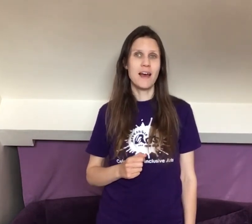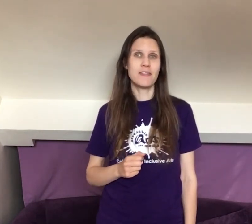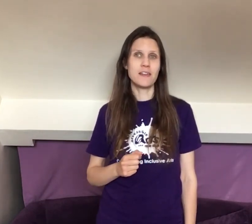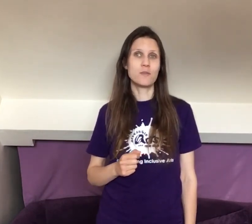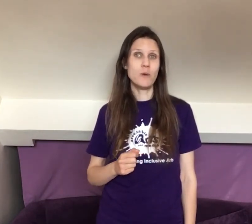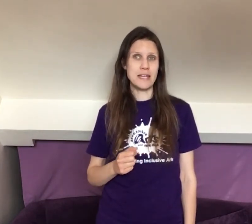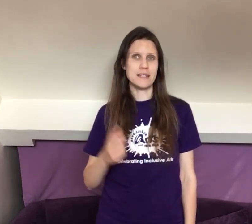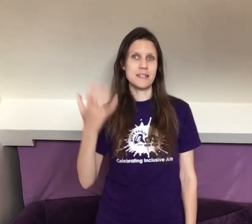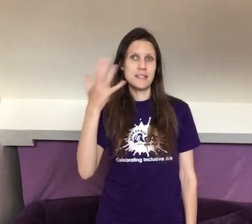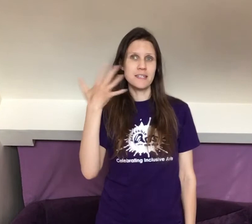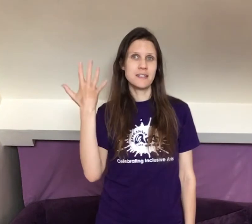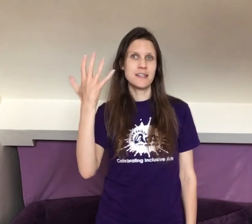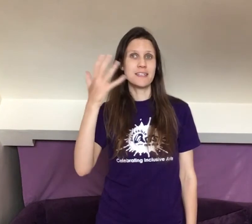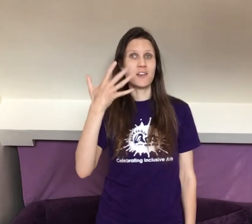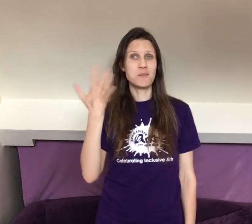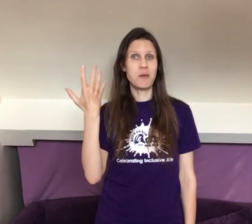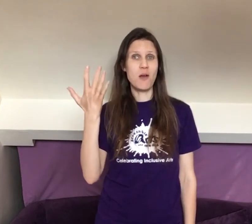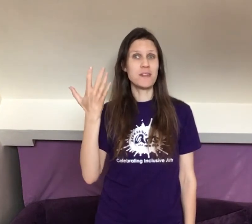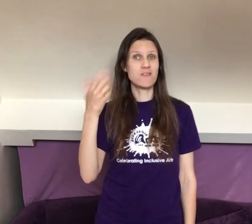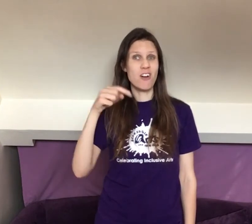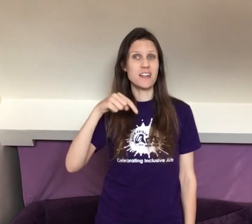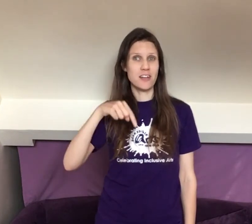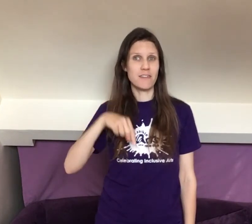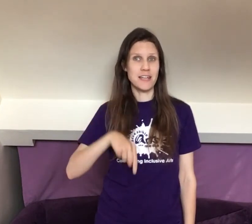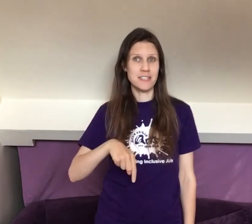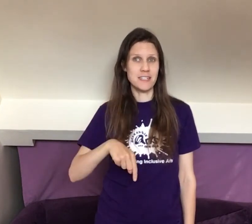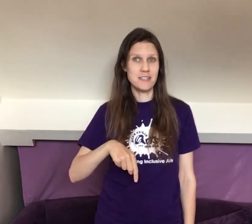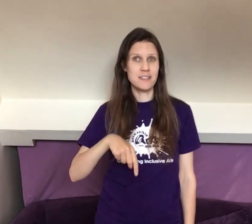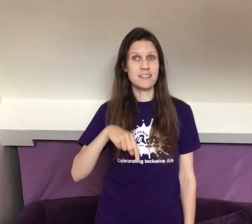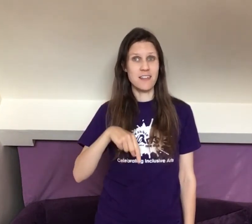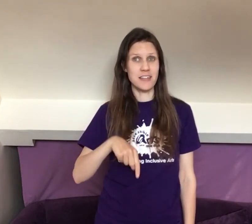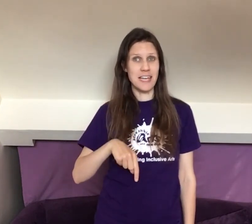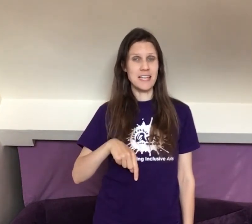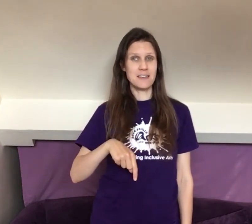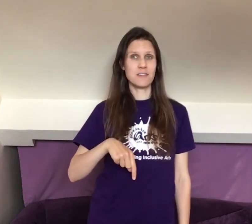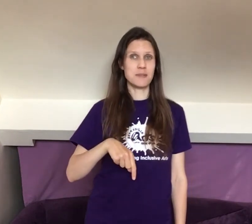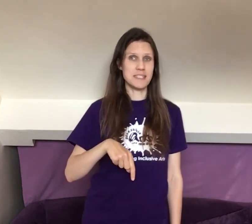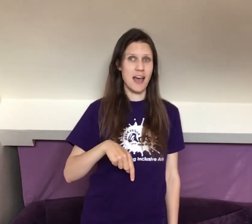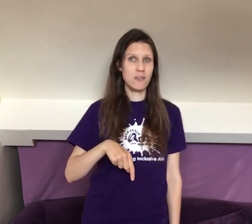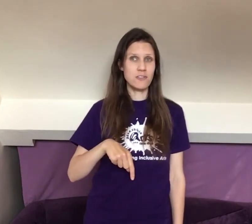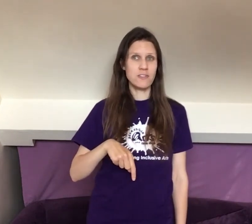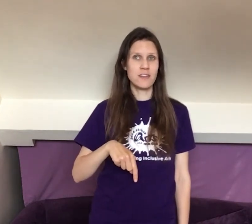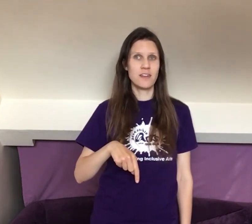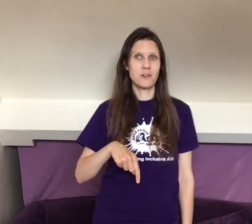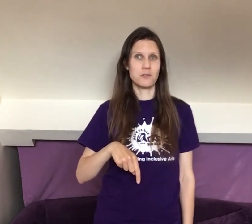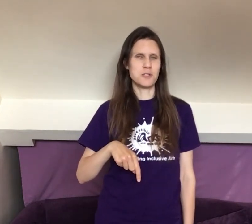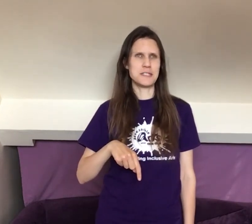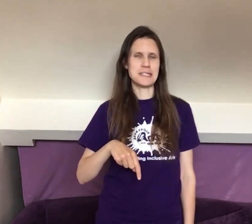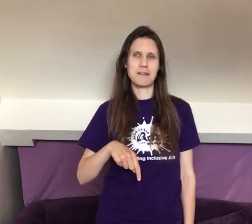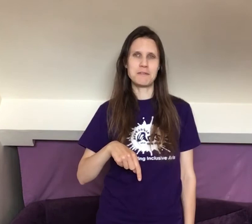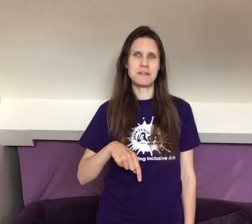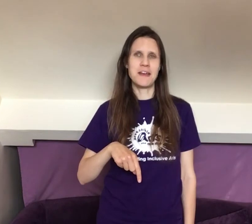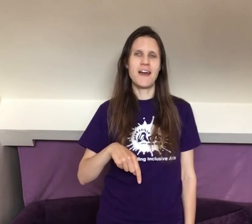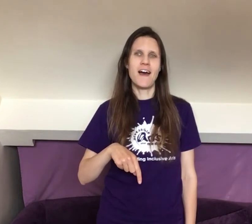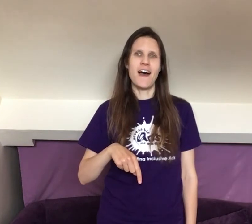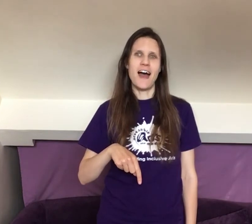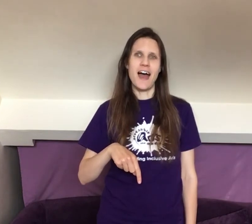that the wind is going to blow in the right direction, southerly, from the South – or to the South –